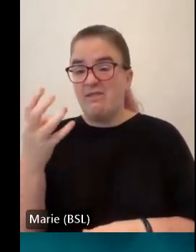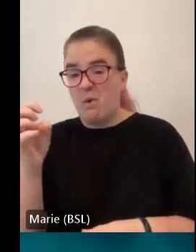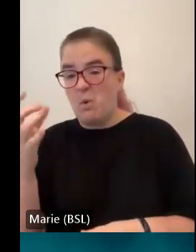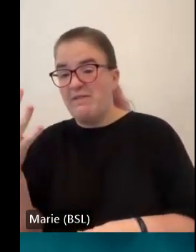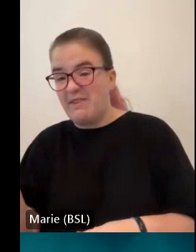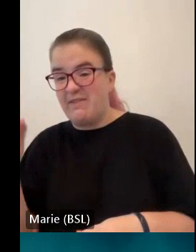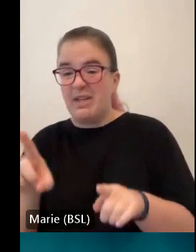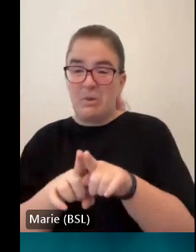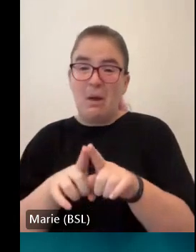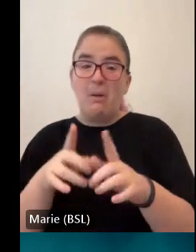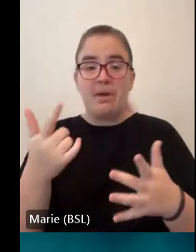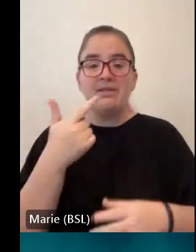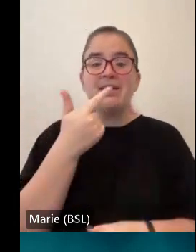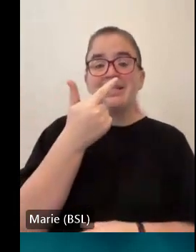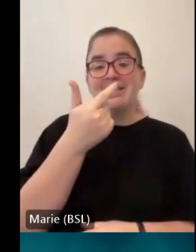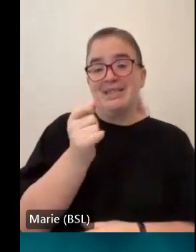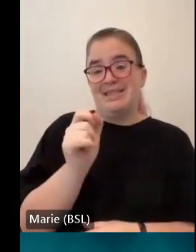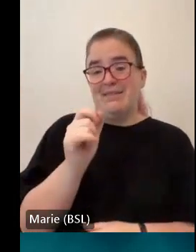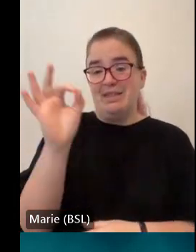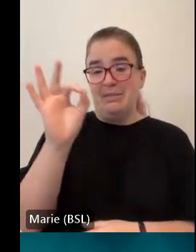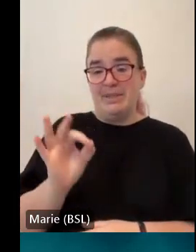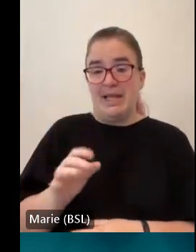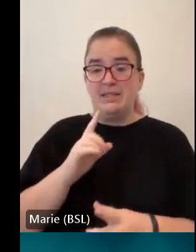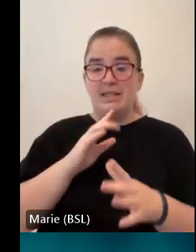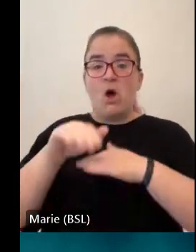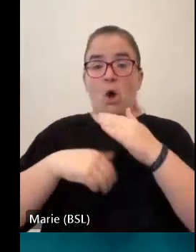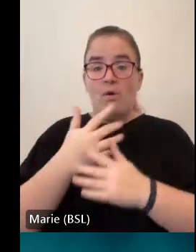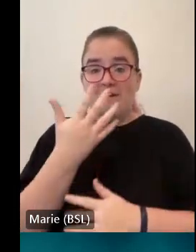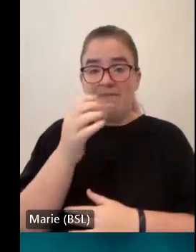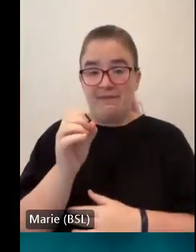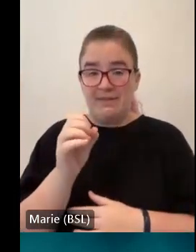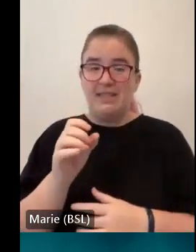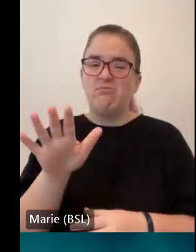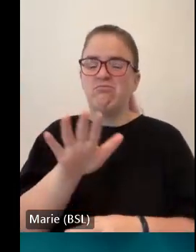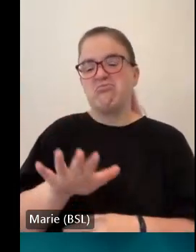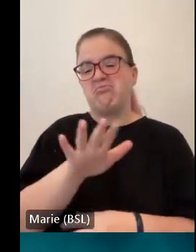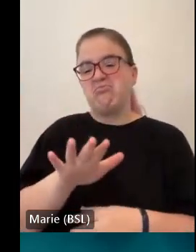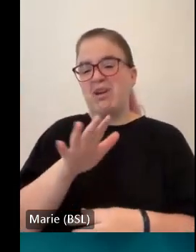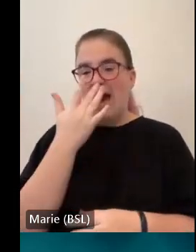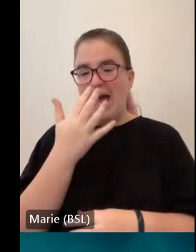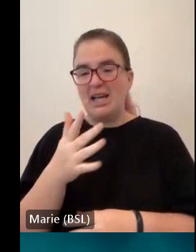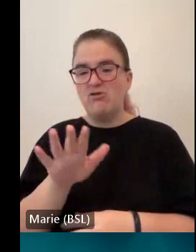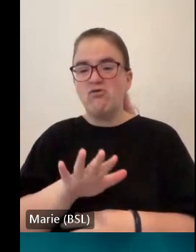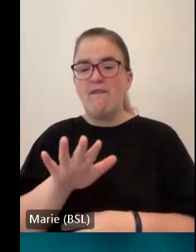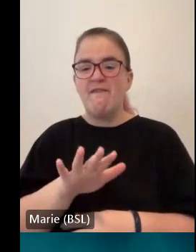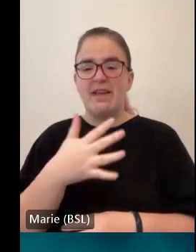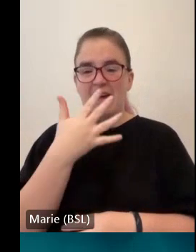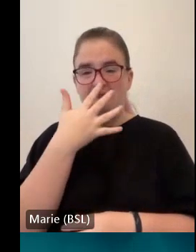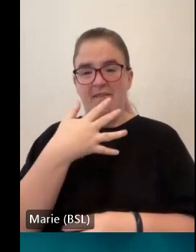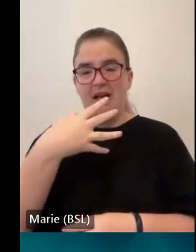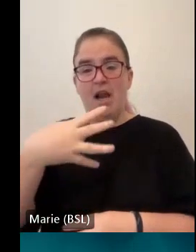over 50 and with the average age of 59 and a high percentage of our victims live alone.